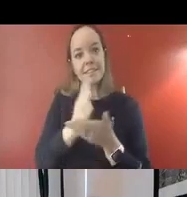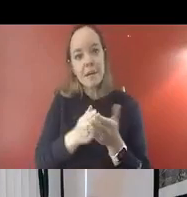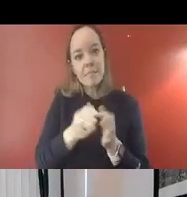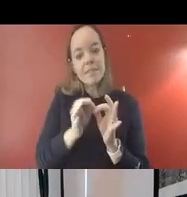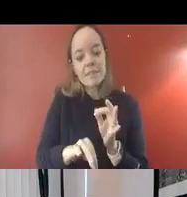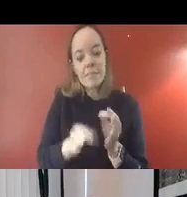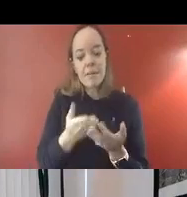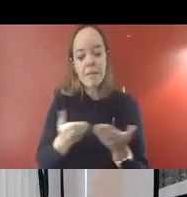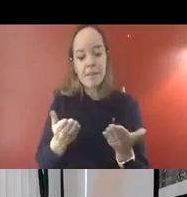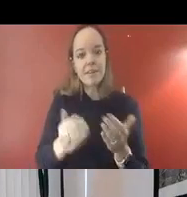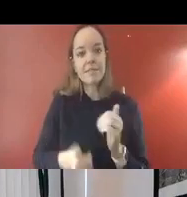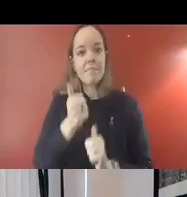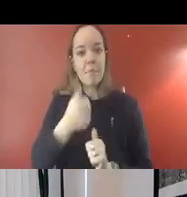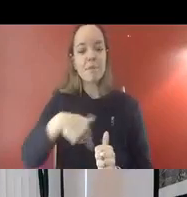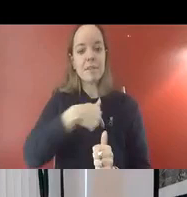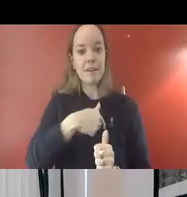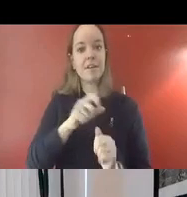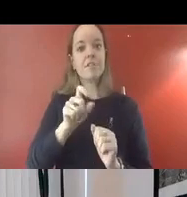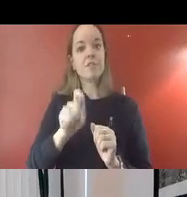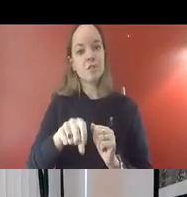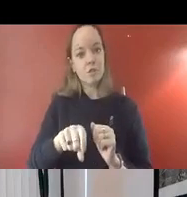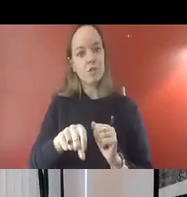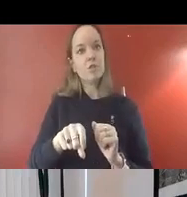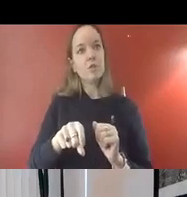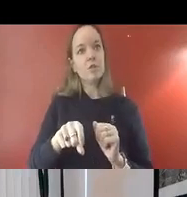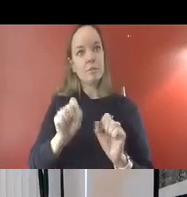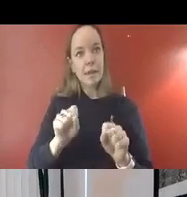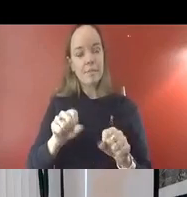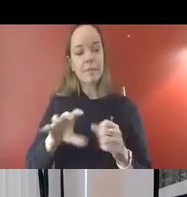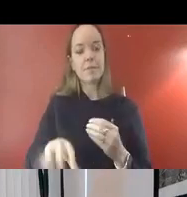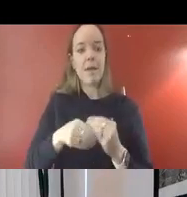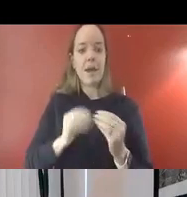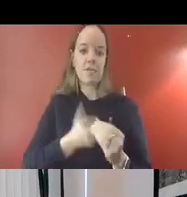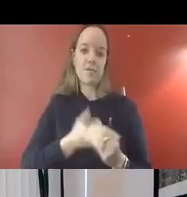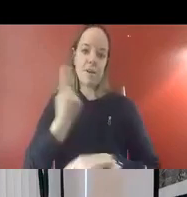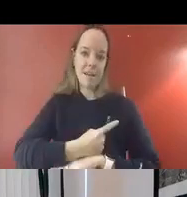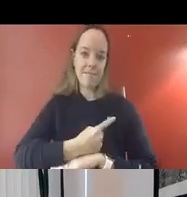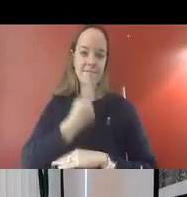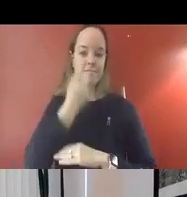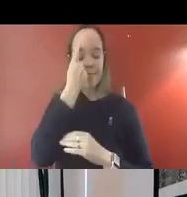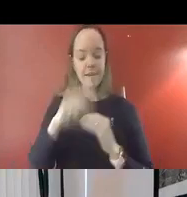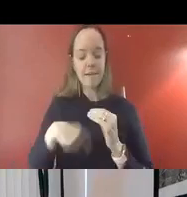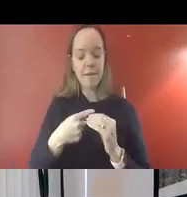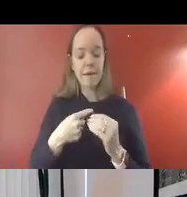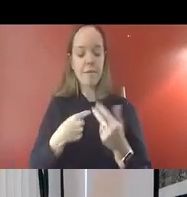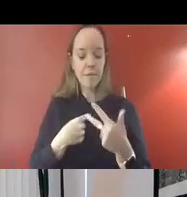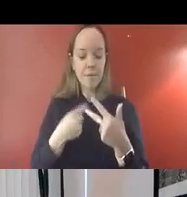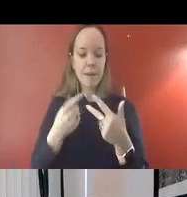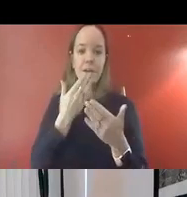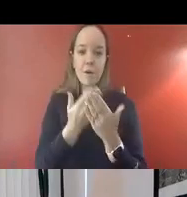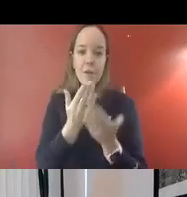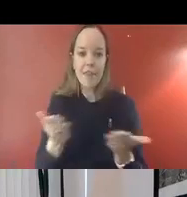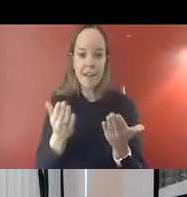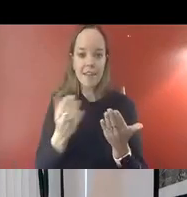us should be able to fit into our day is there's some simple things that most of to think about three good things and us should be able to fit into our day is what you did to contribute to them to think about three good things and